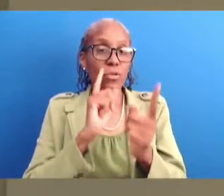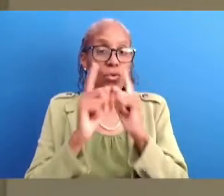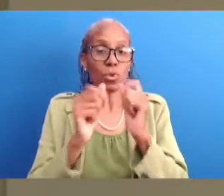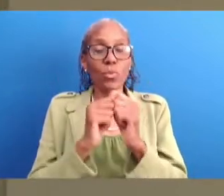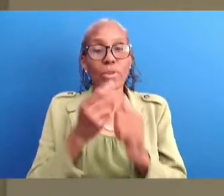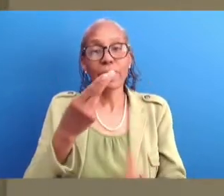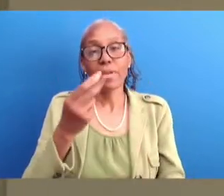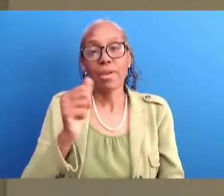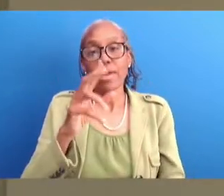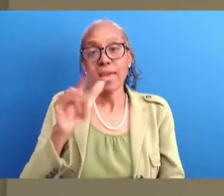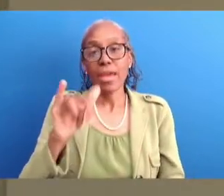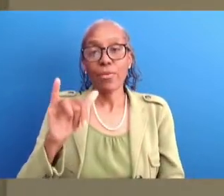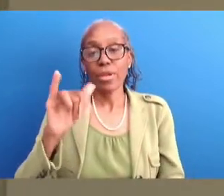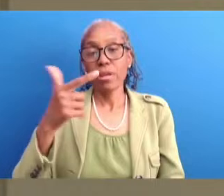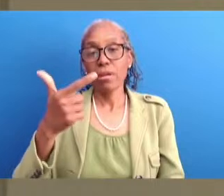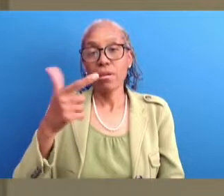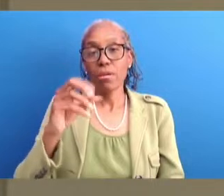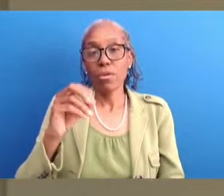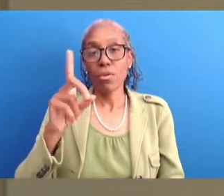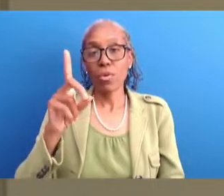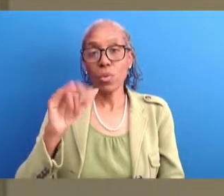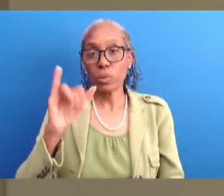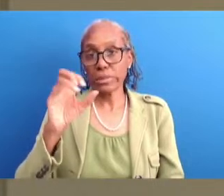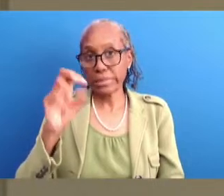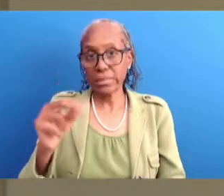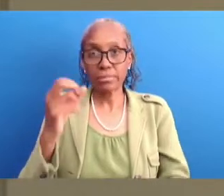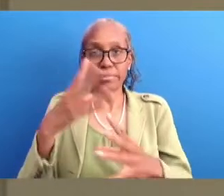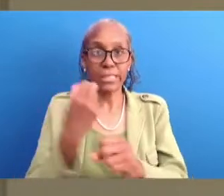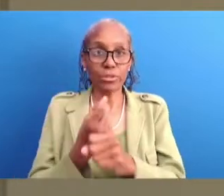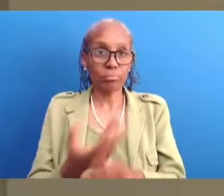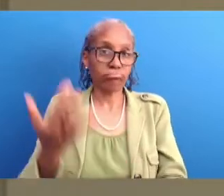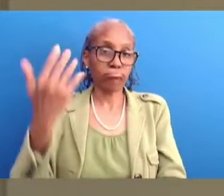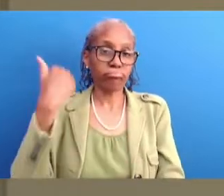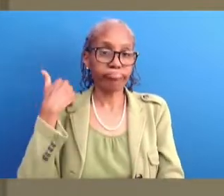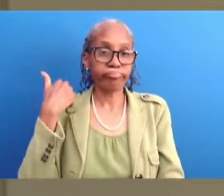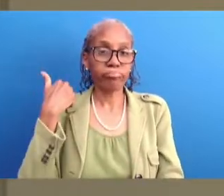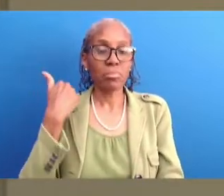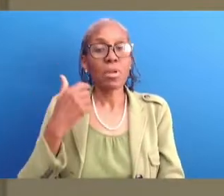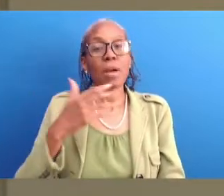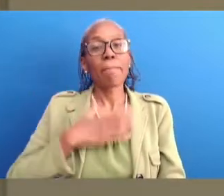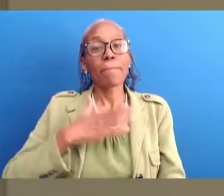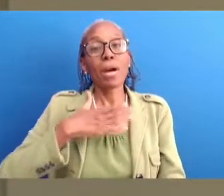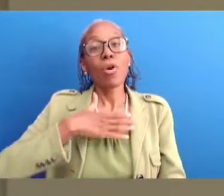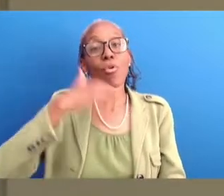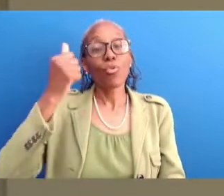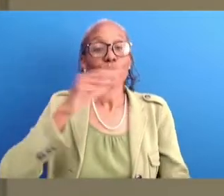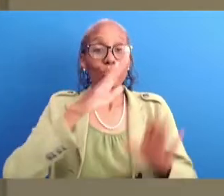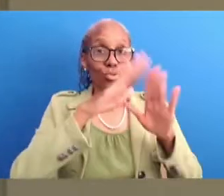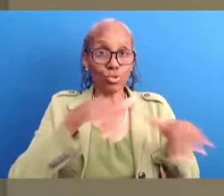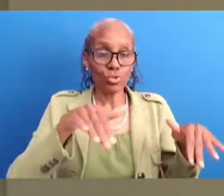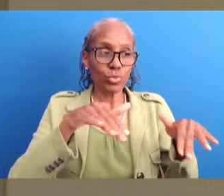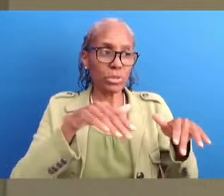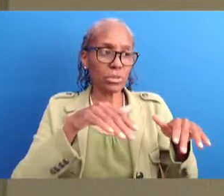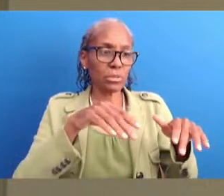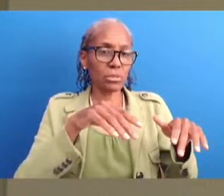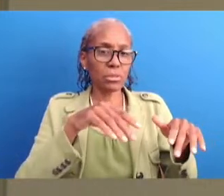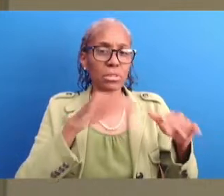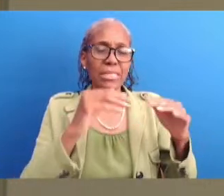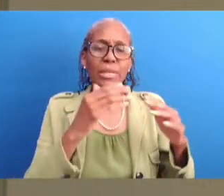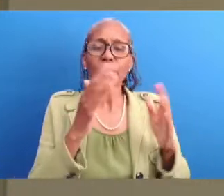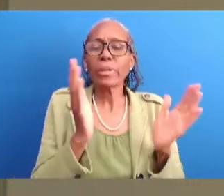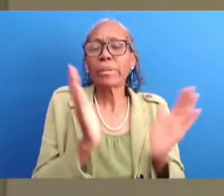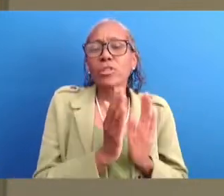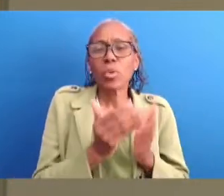I HAD AN OPPORTUNITY TO MEET AND